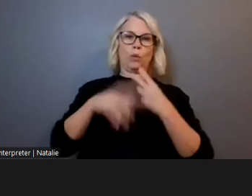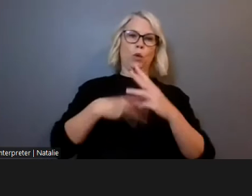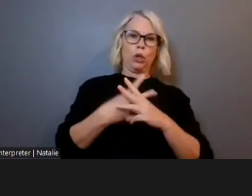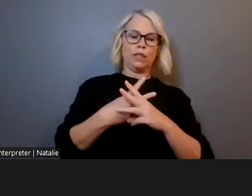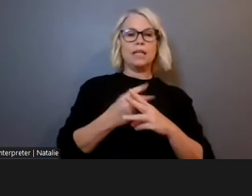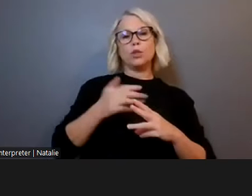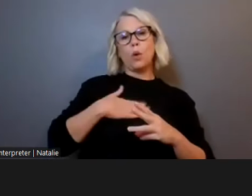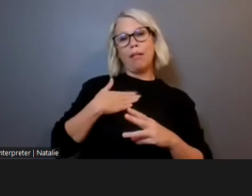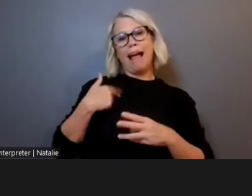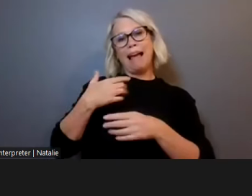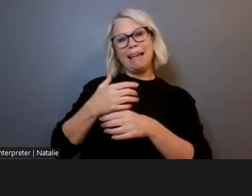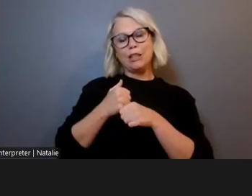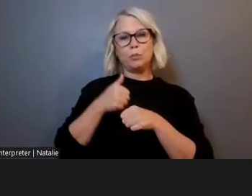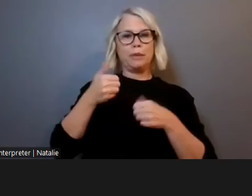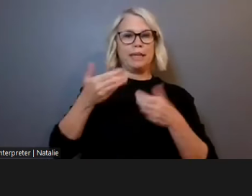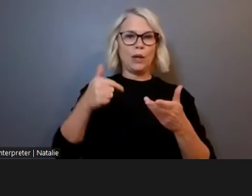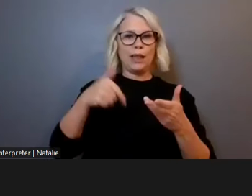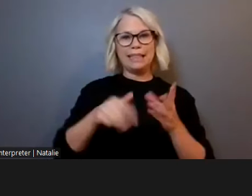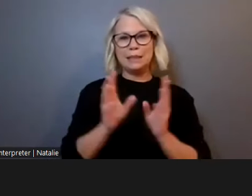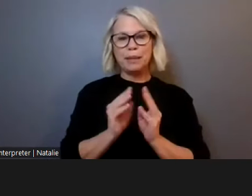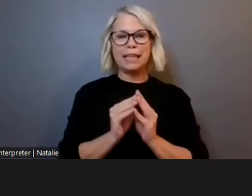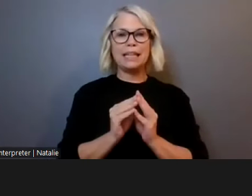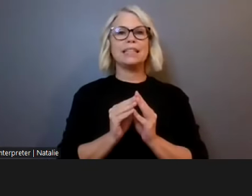I get to be in this meeting.